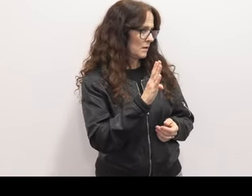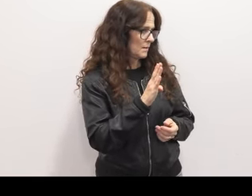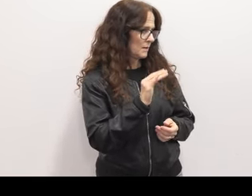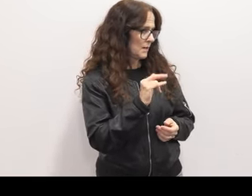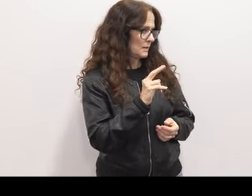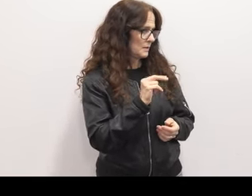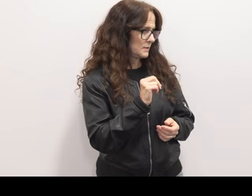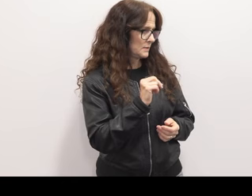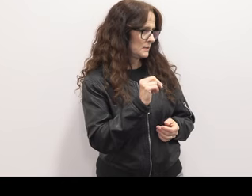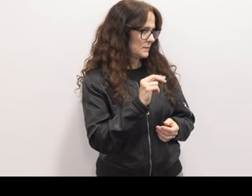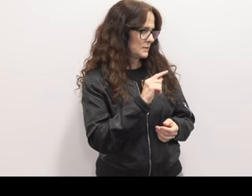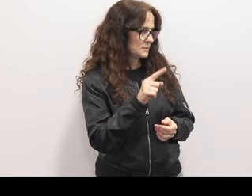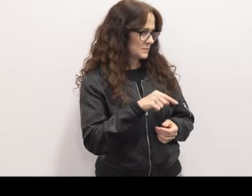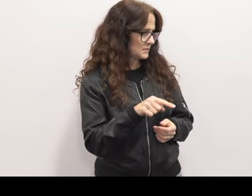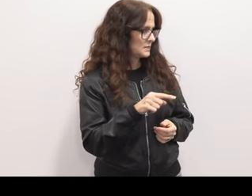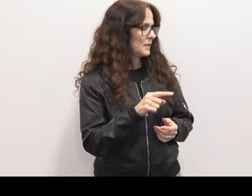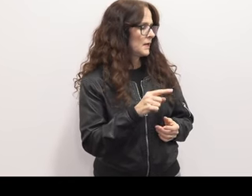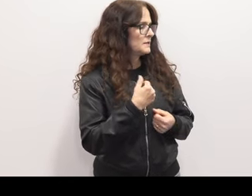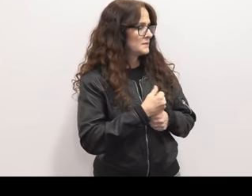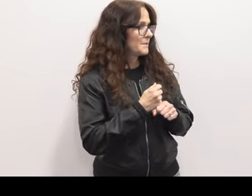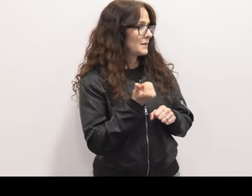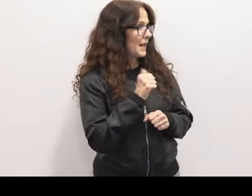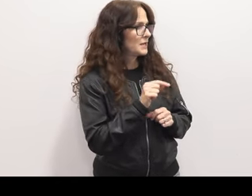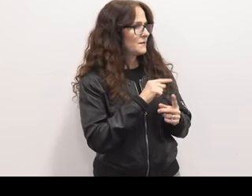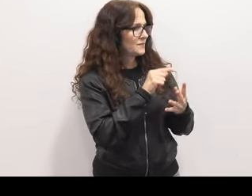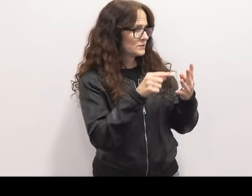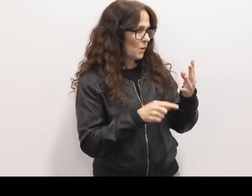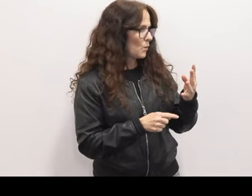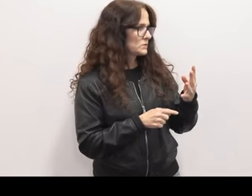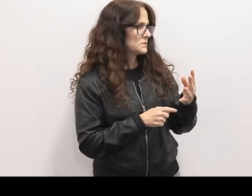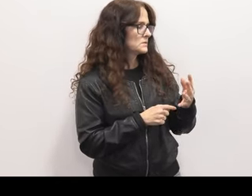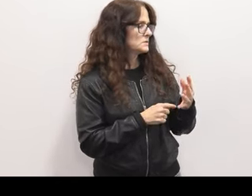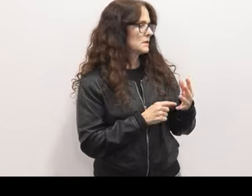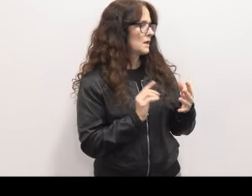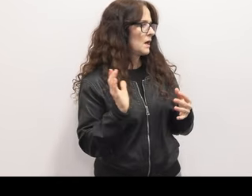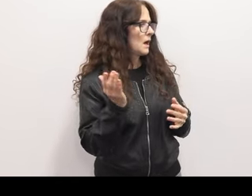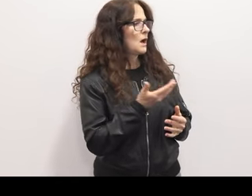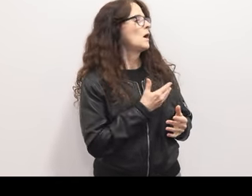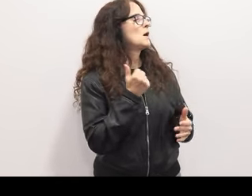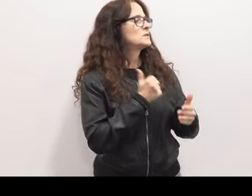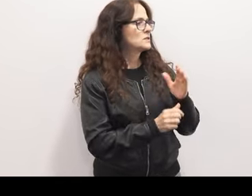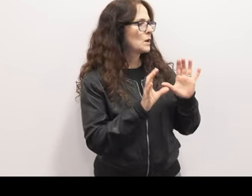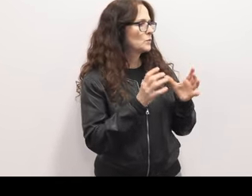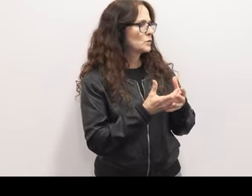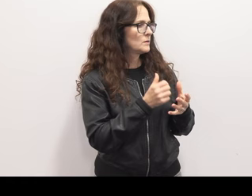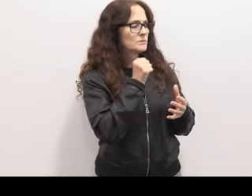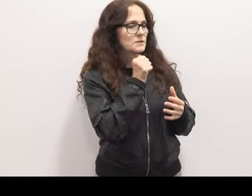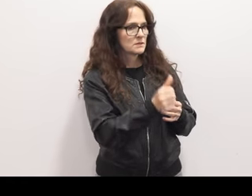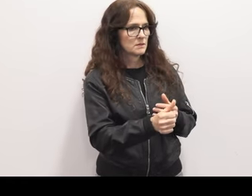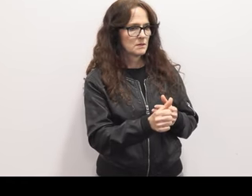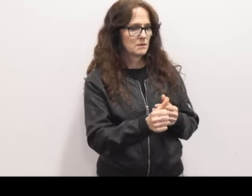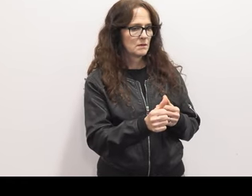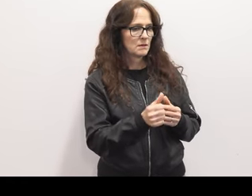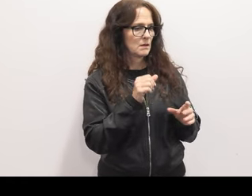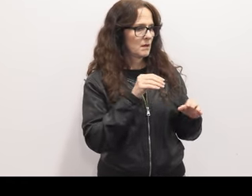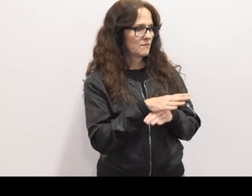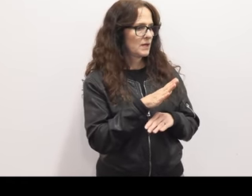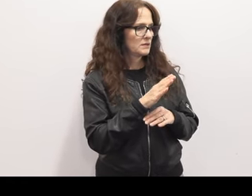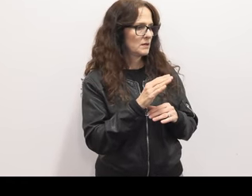that in having any one of these goals that are subgroups are not affected or that gap widens,